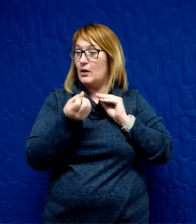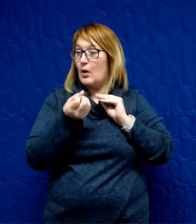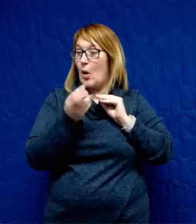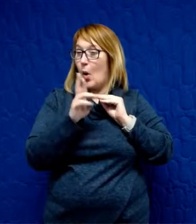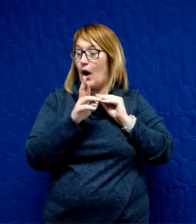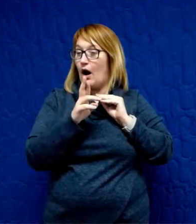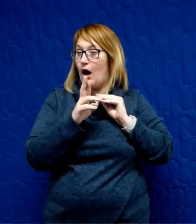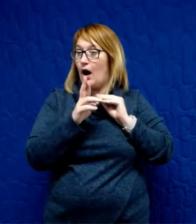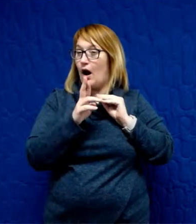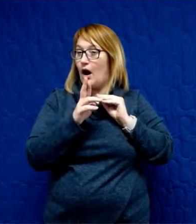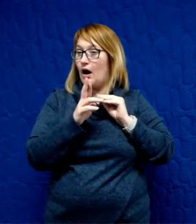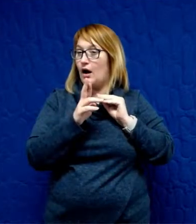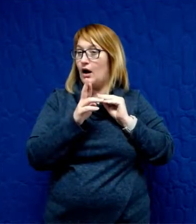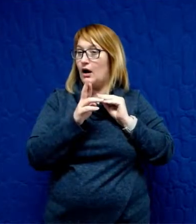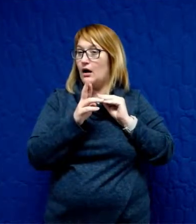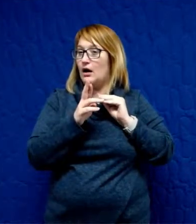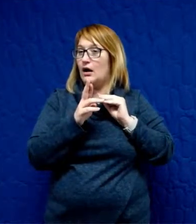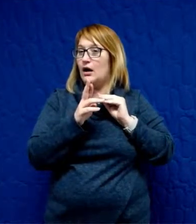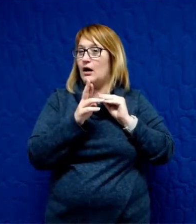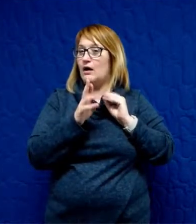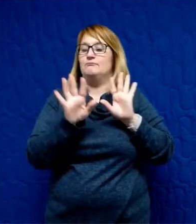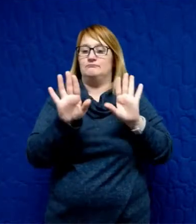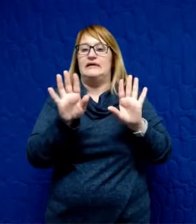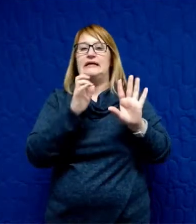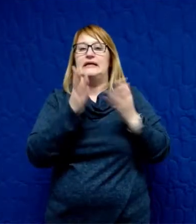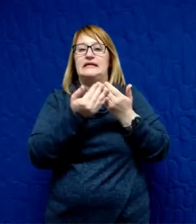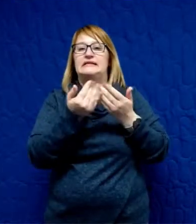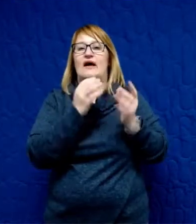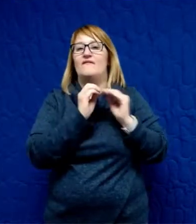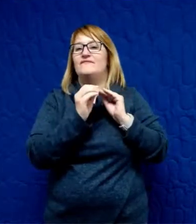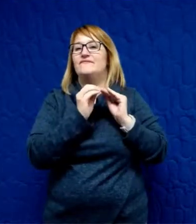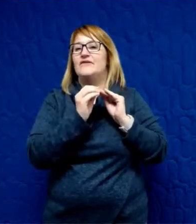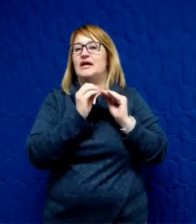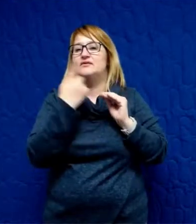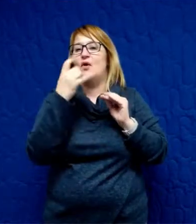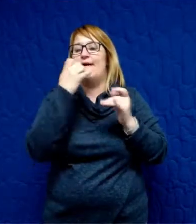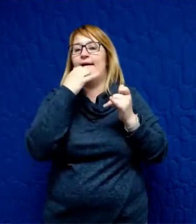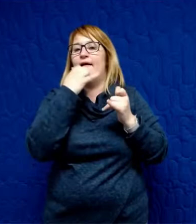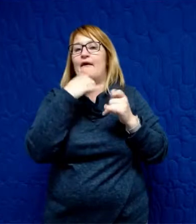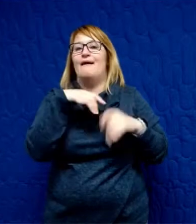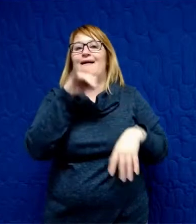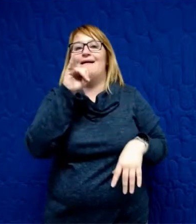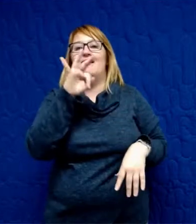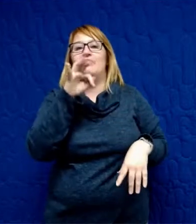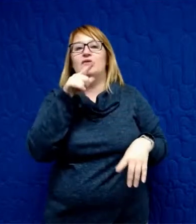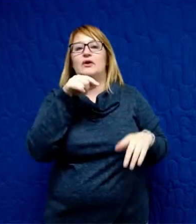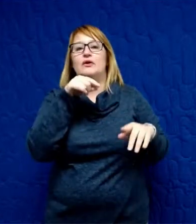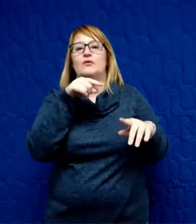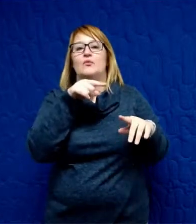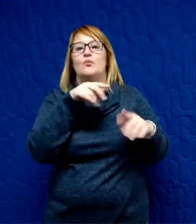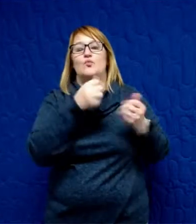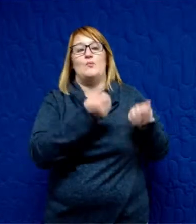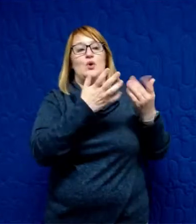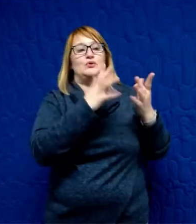frequently fix this error is if you go into the form in the proposal and the